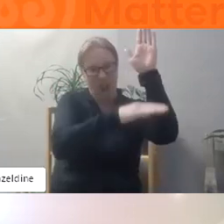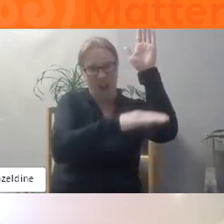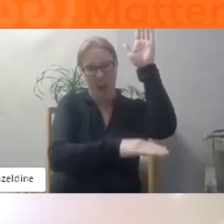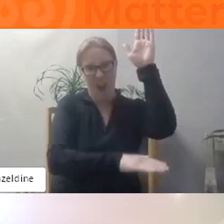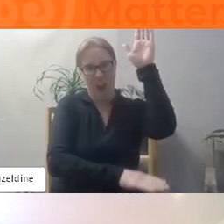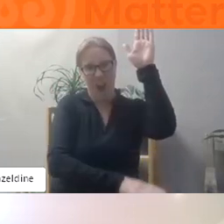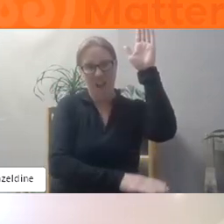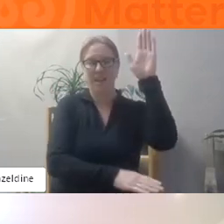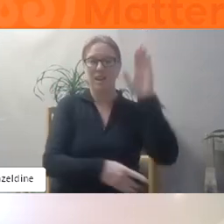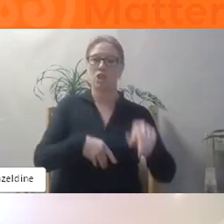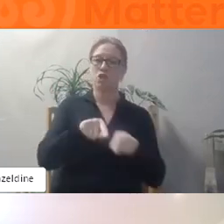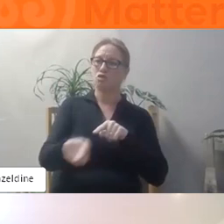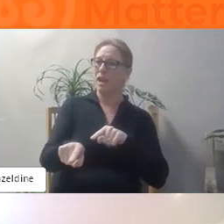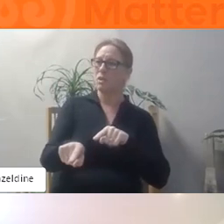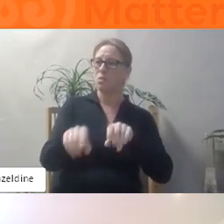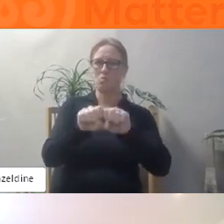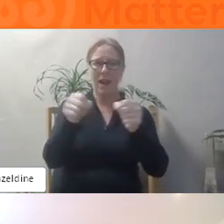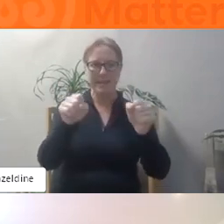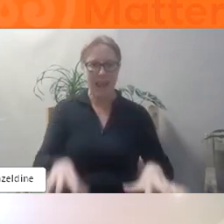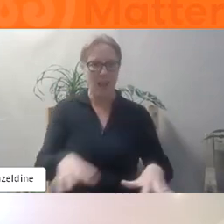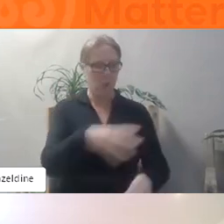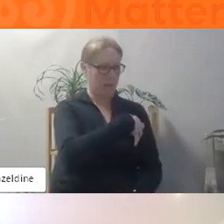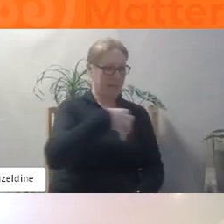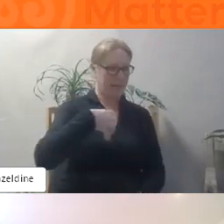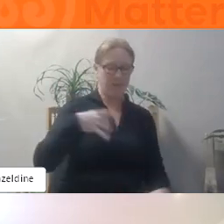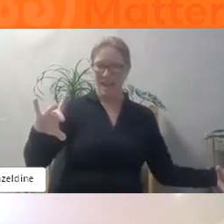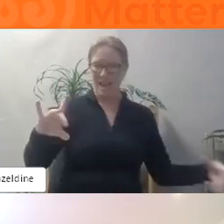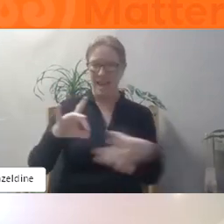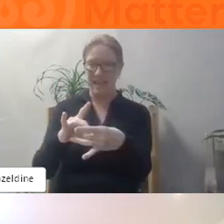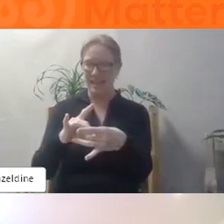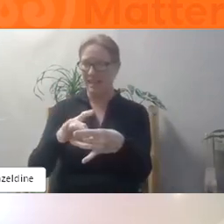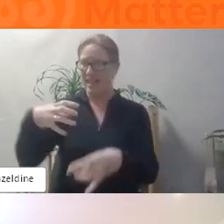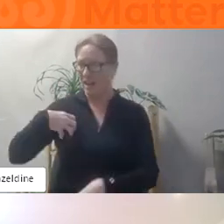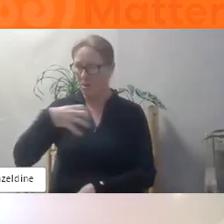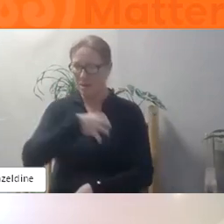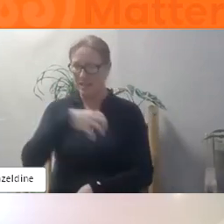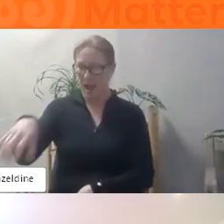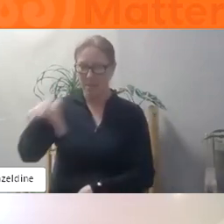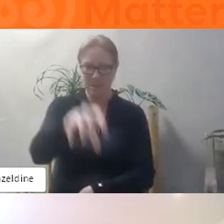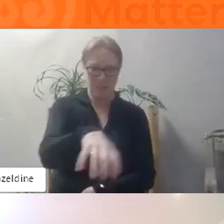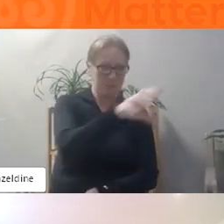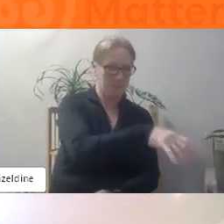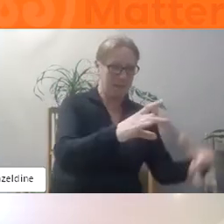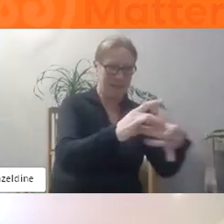silos between government departments is actually helping with providing